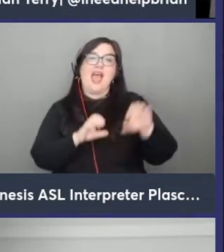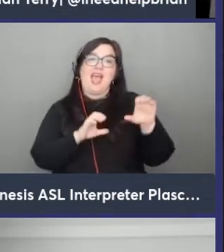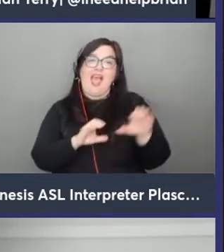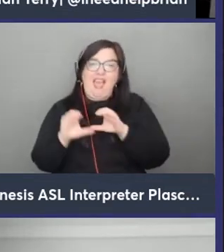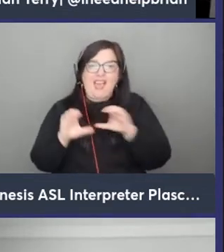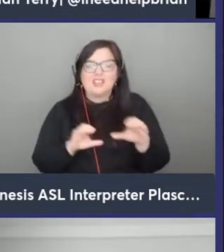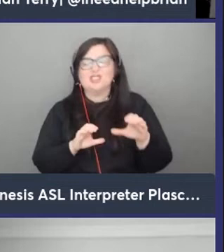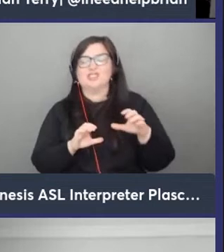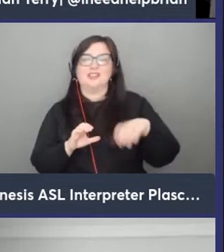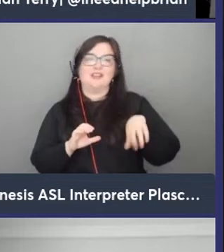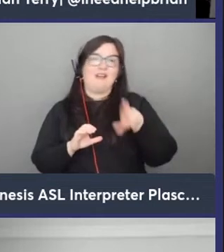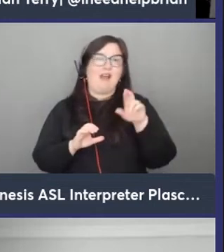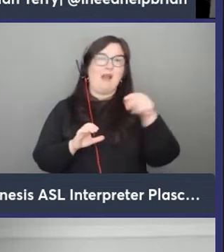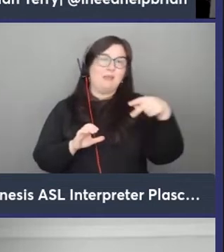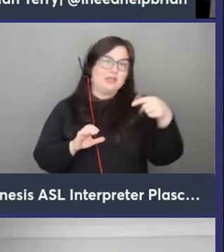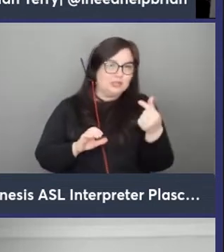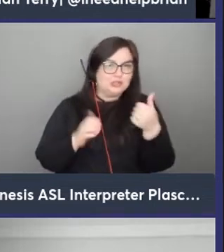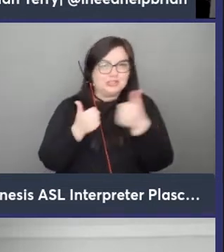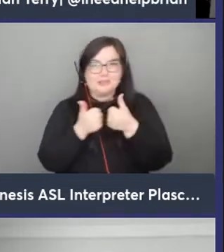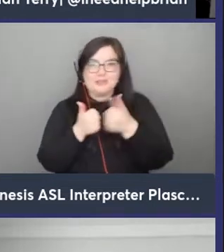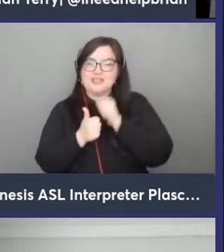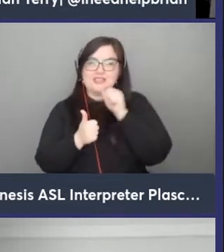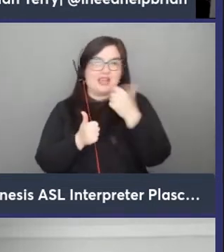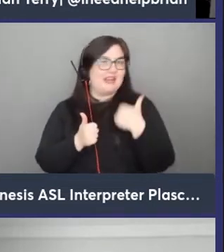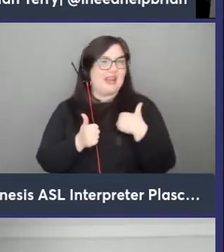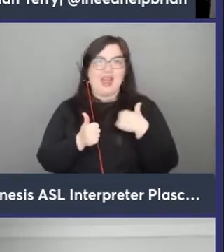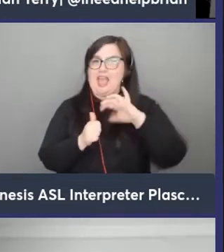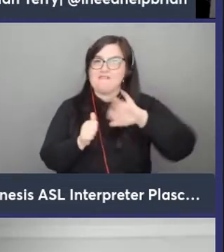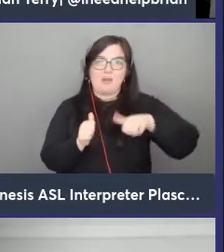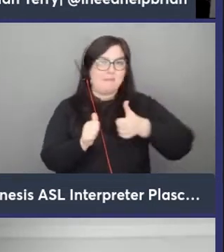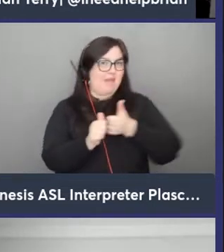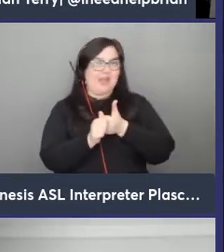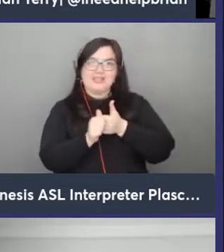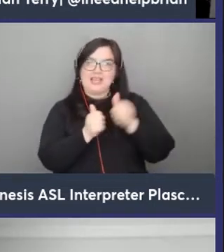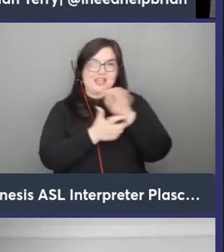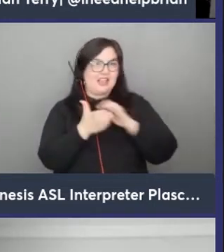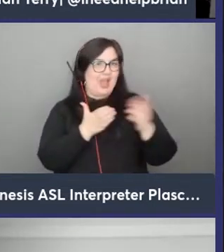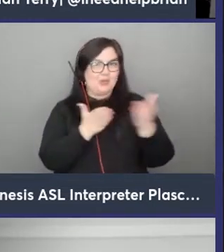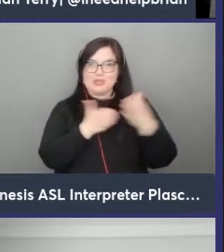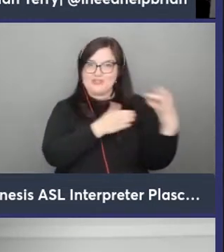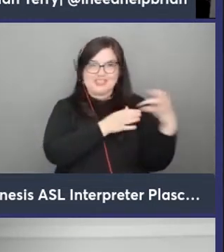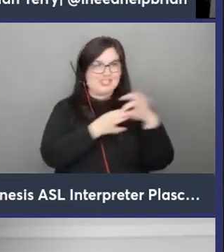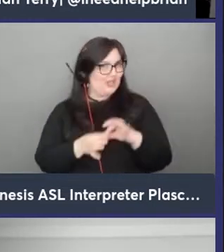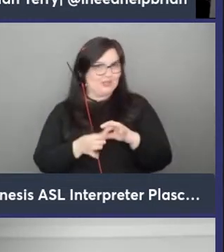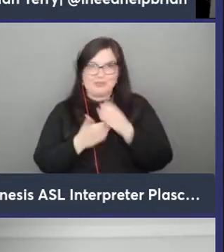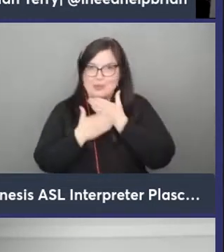which didn't have all of these backend cloud services associated with it, and we added these features to it.